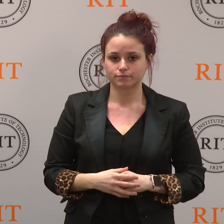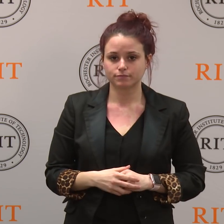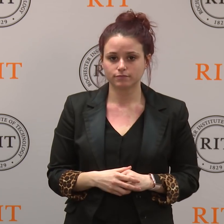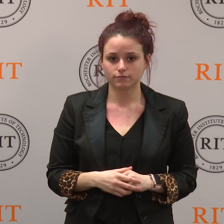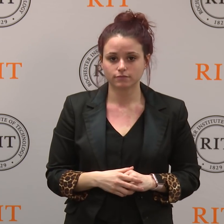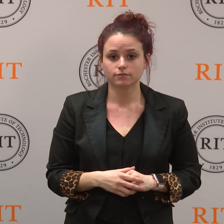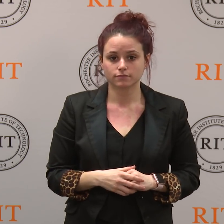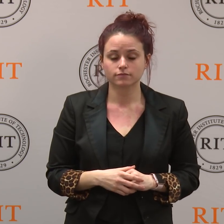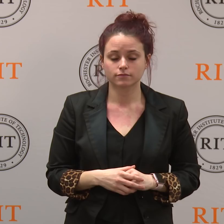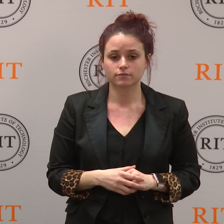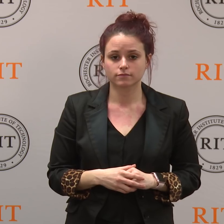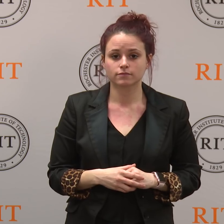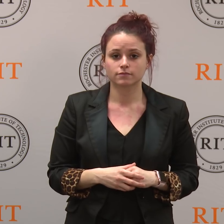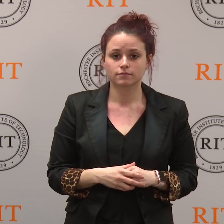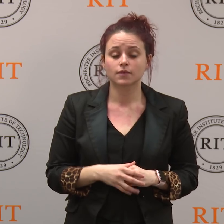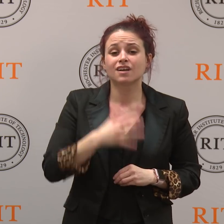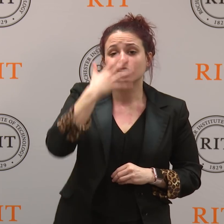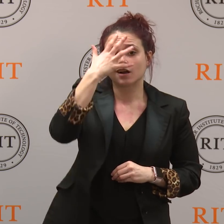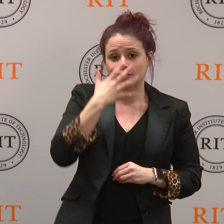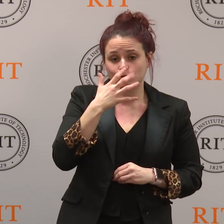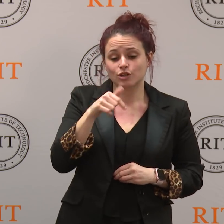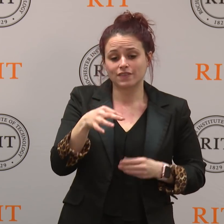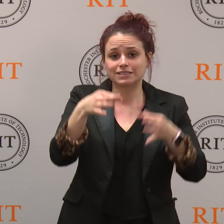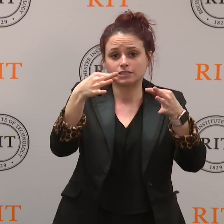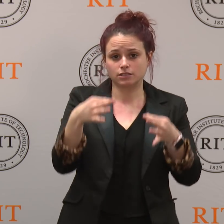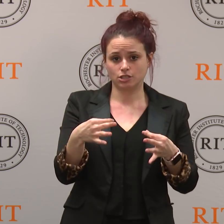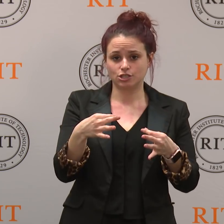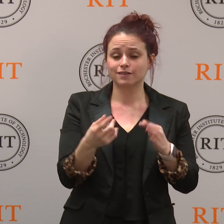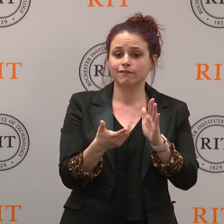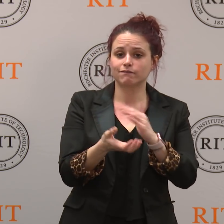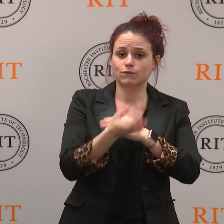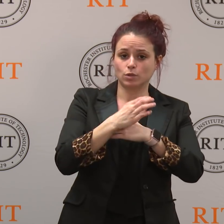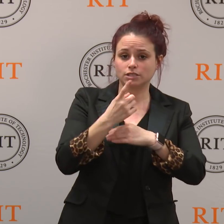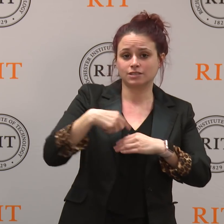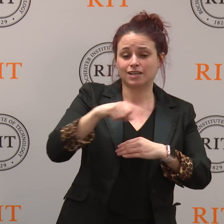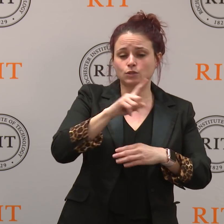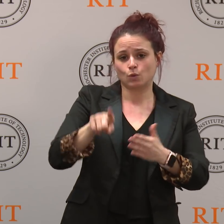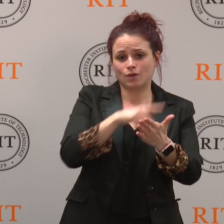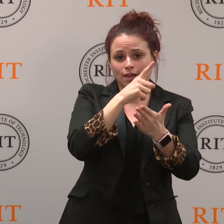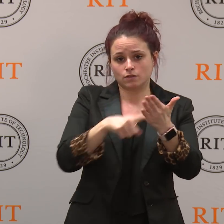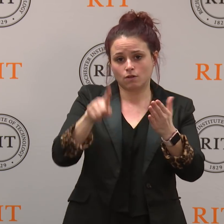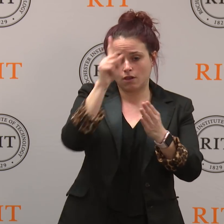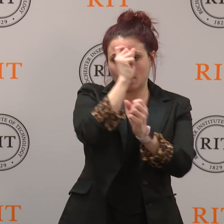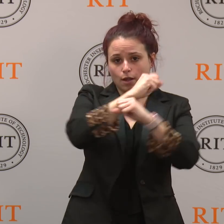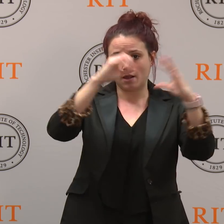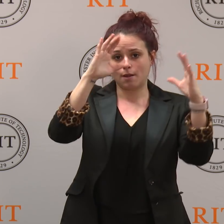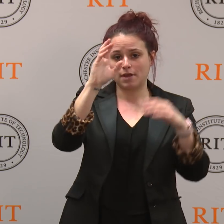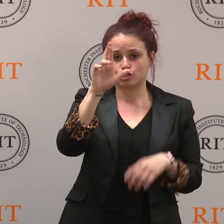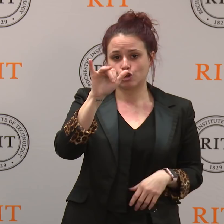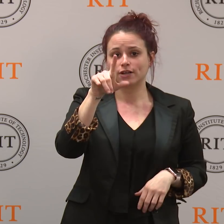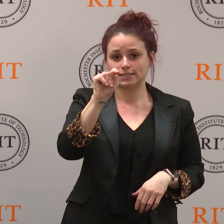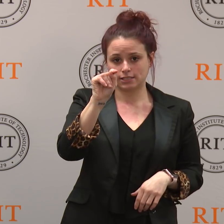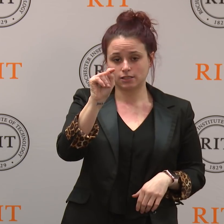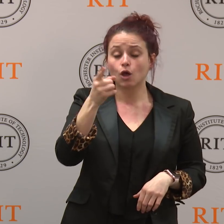Unfortunately, this decision requires us to cancel Imagine RIT, which had been set for